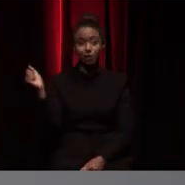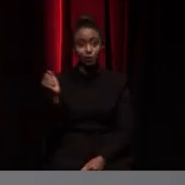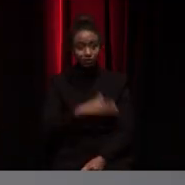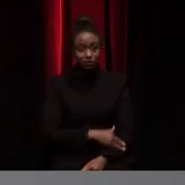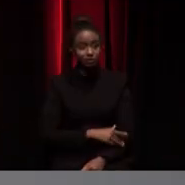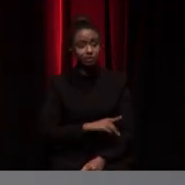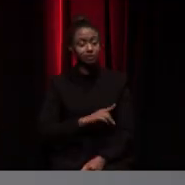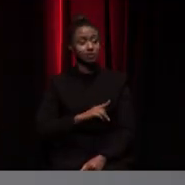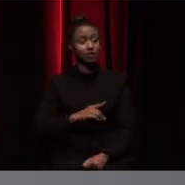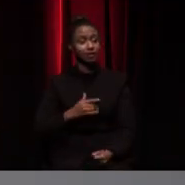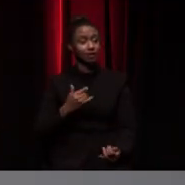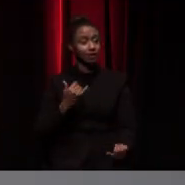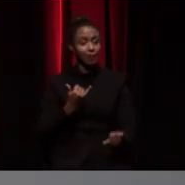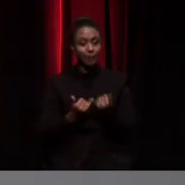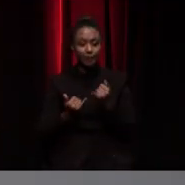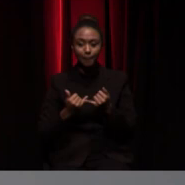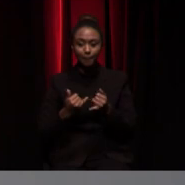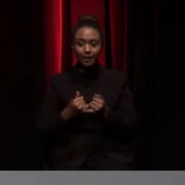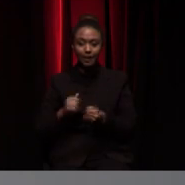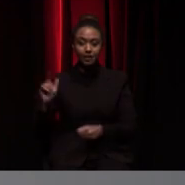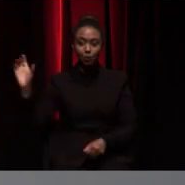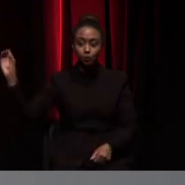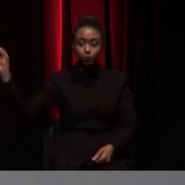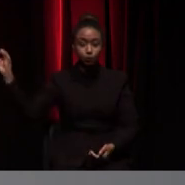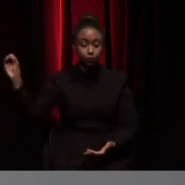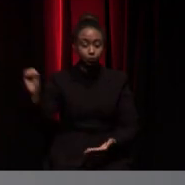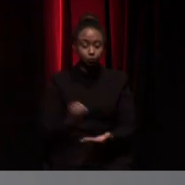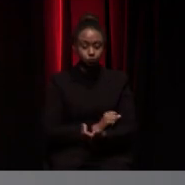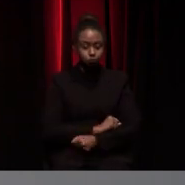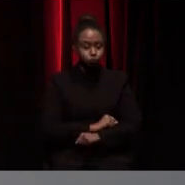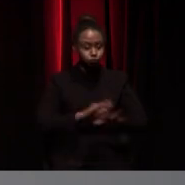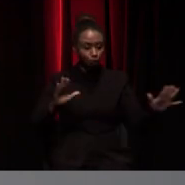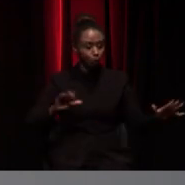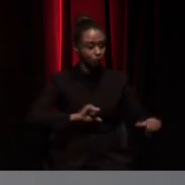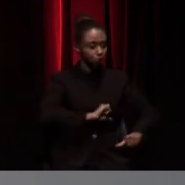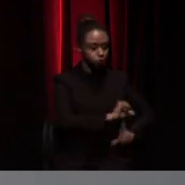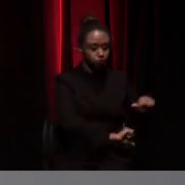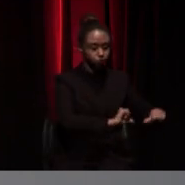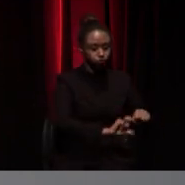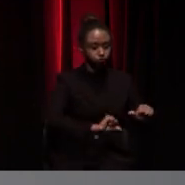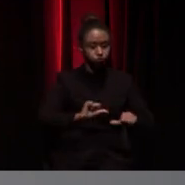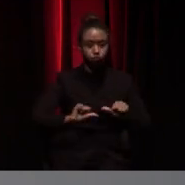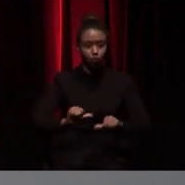and rebuild all professions again.